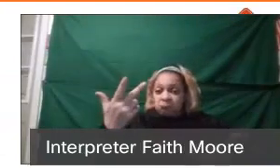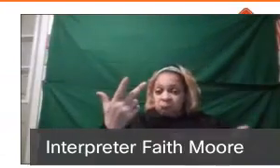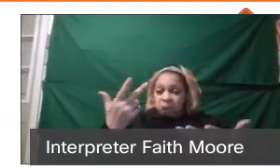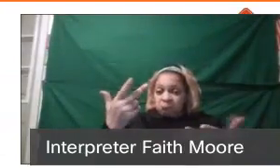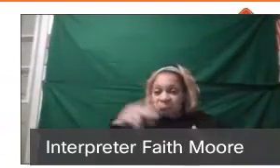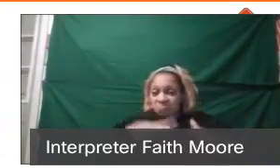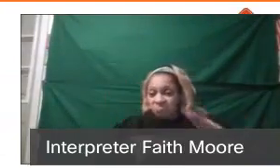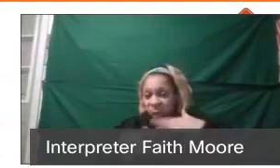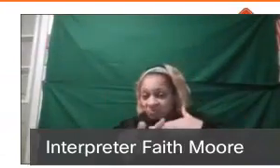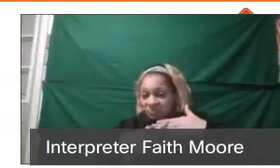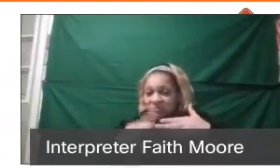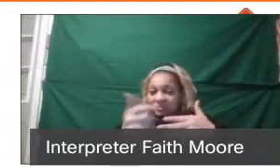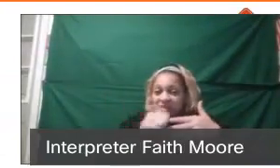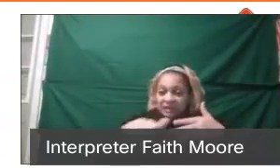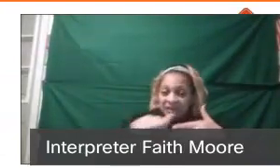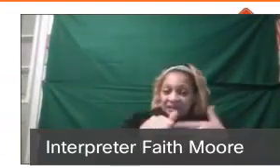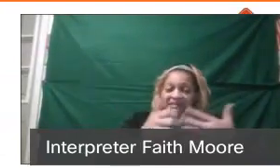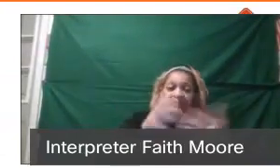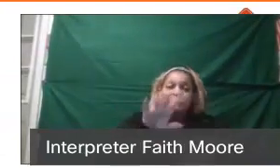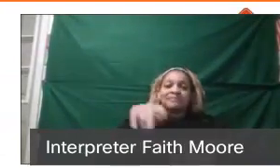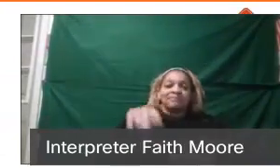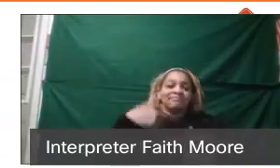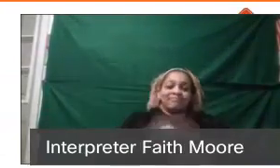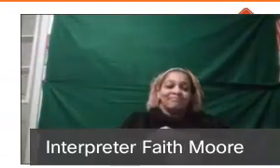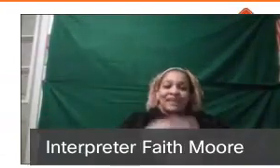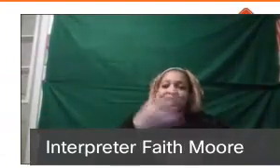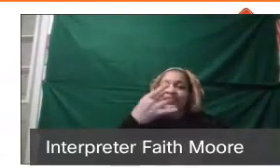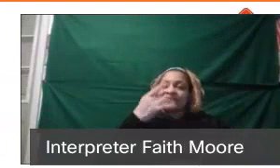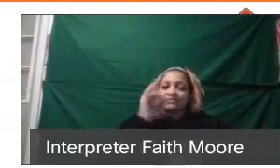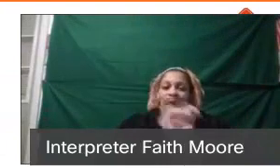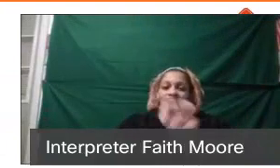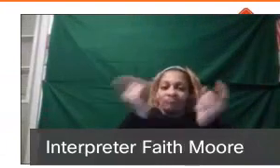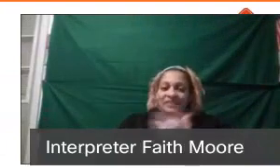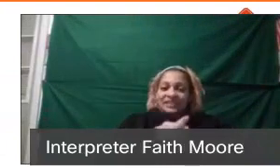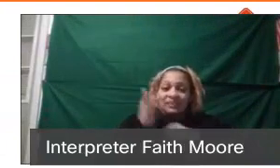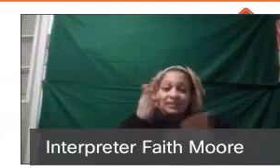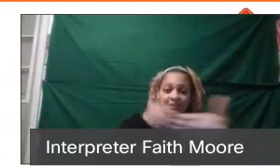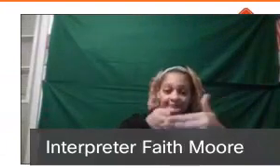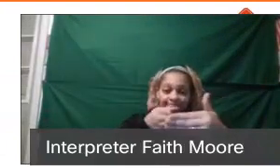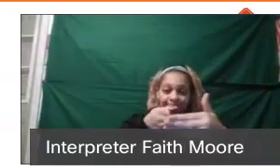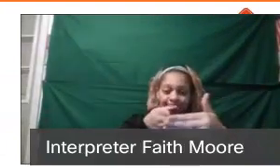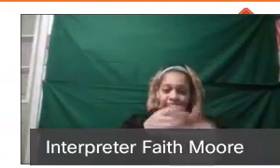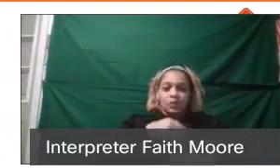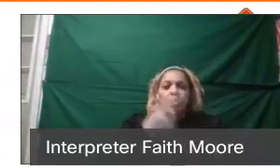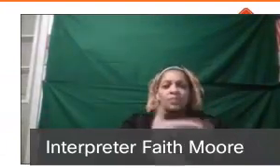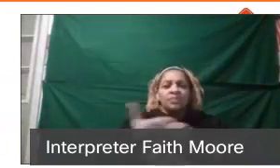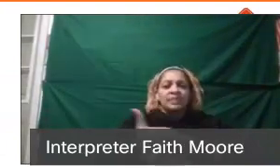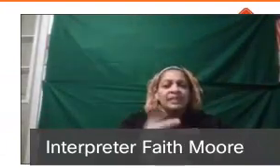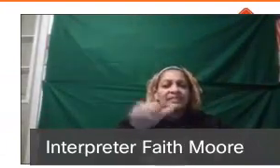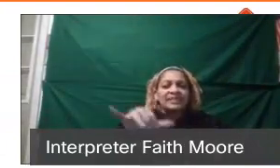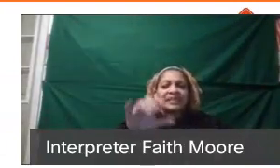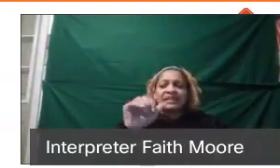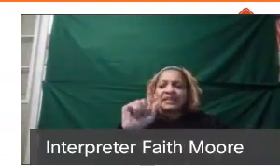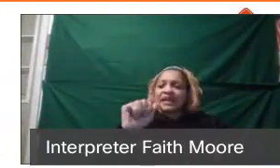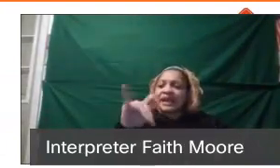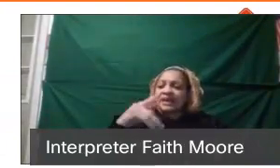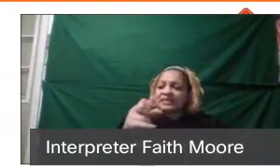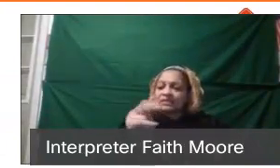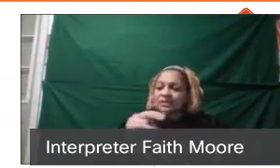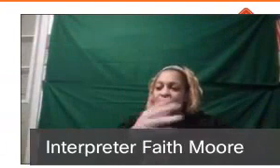Signal changes at that intersection because 1 of the things that makes the, the aspirin Sandy Spring intersection.